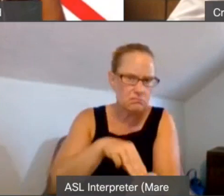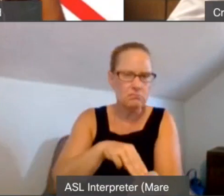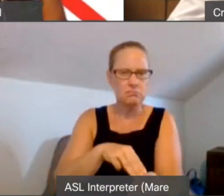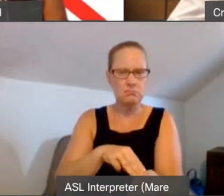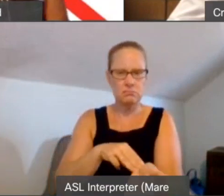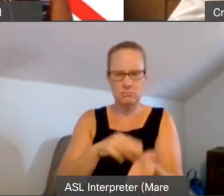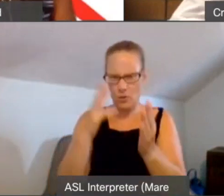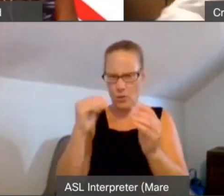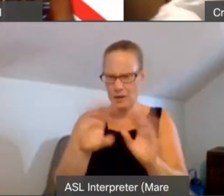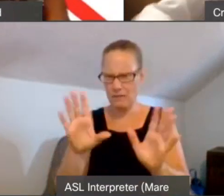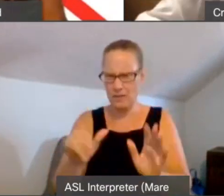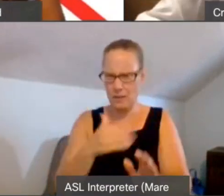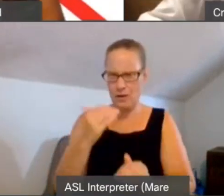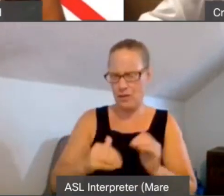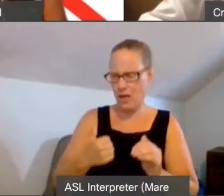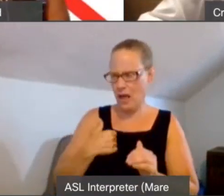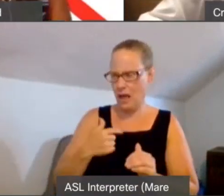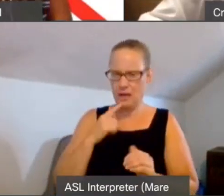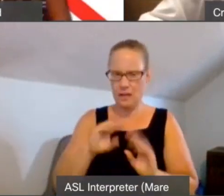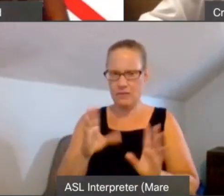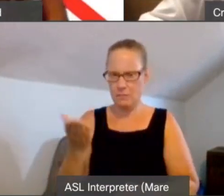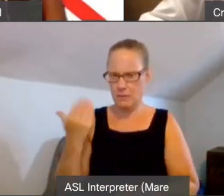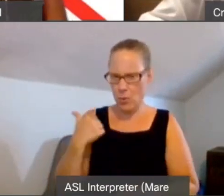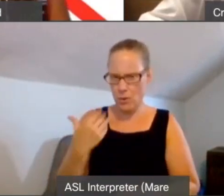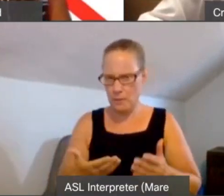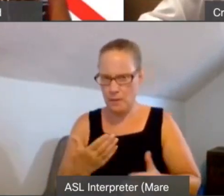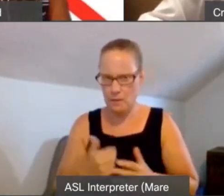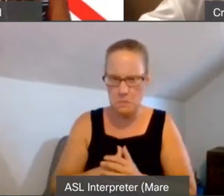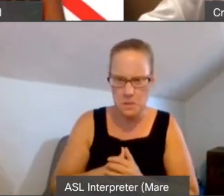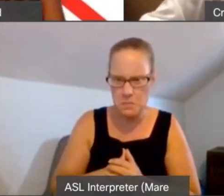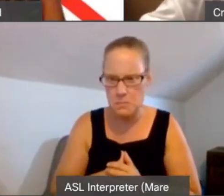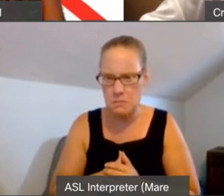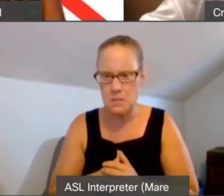that better than I did apparently before. I know just to add. - Okay, thank you.